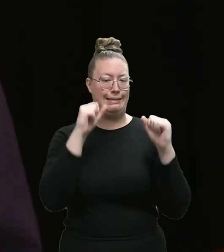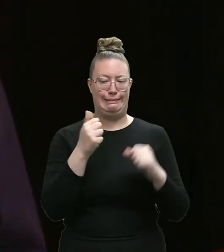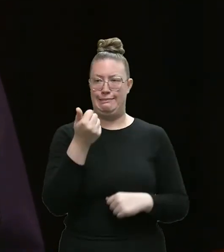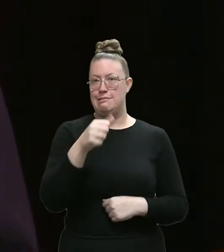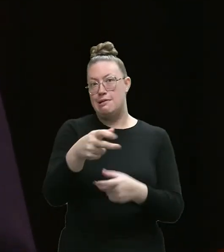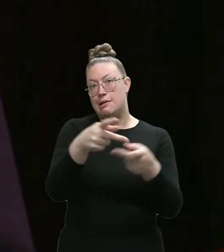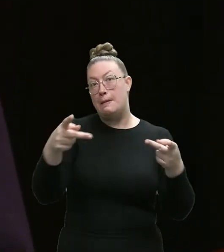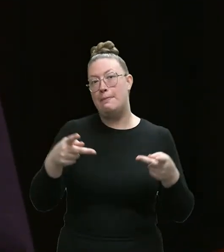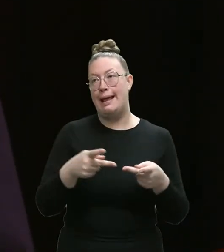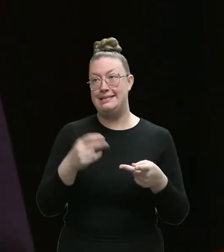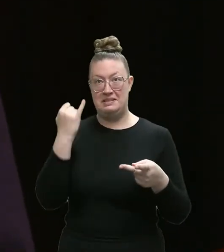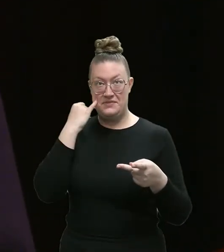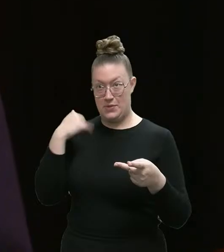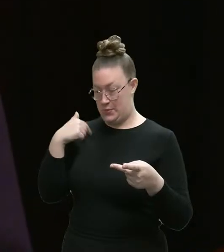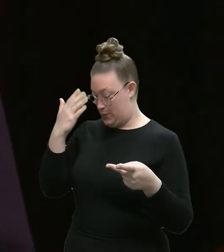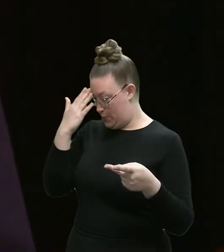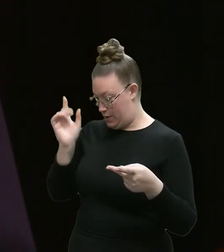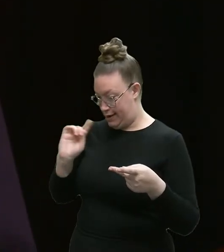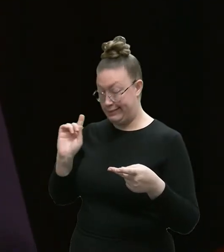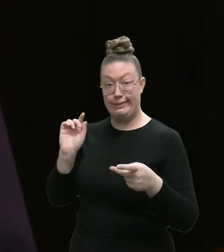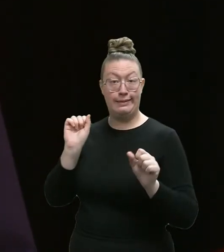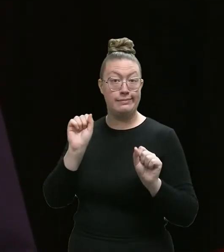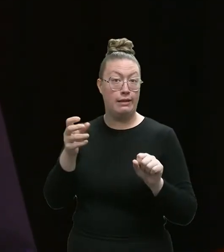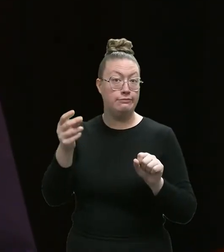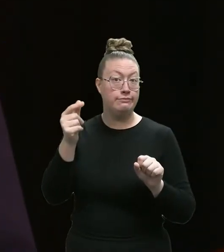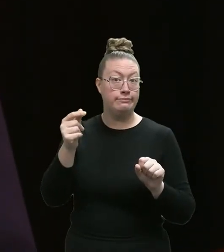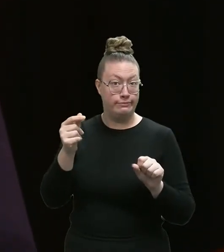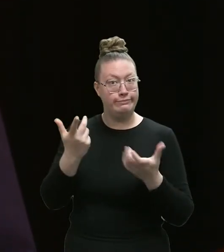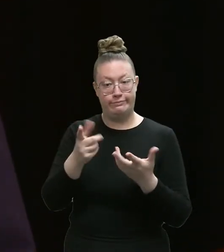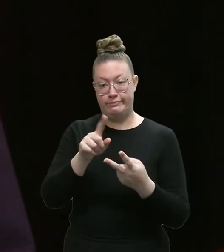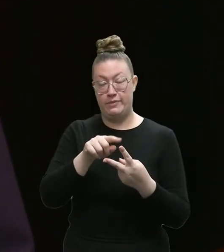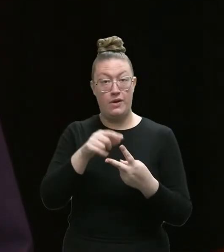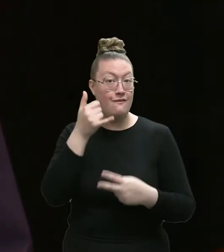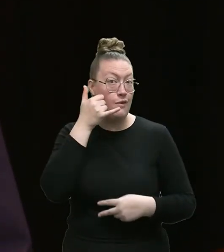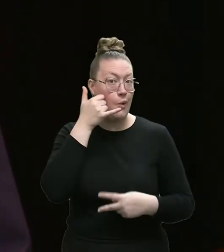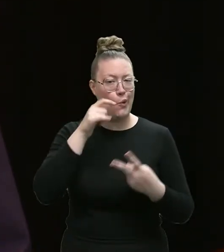grant.